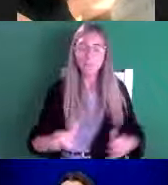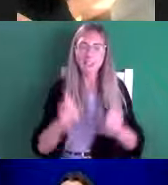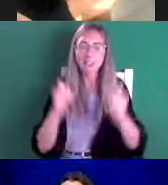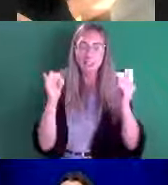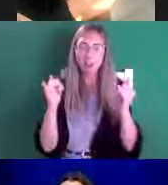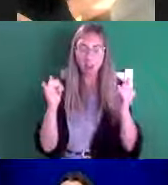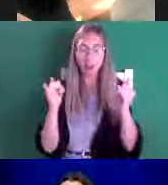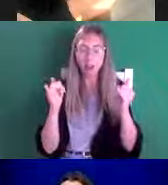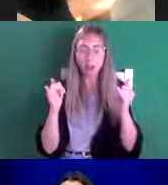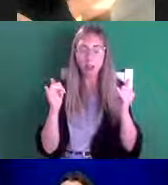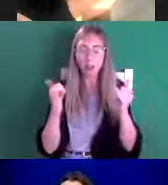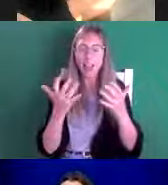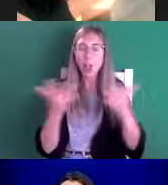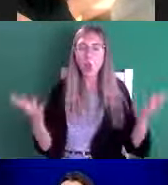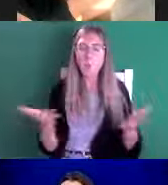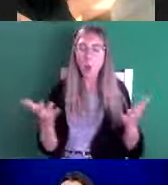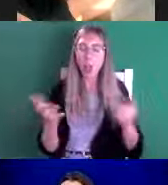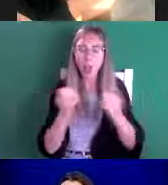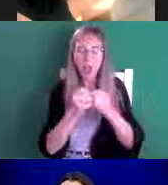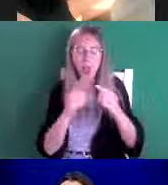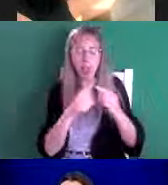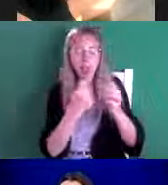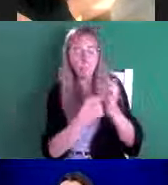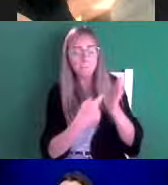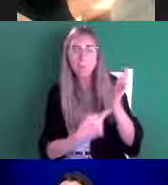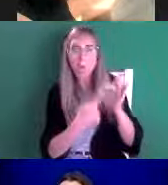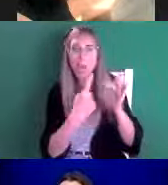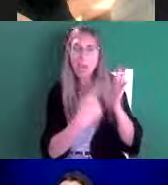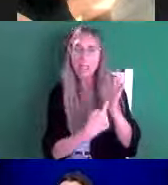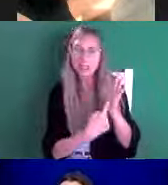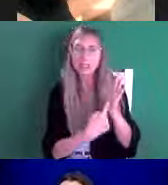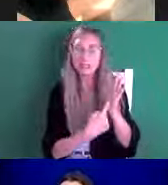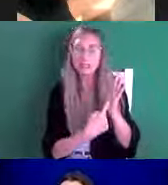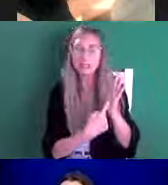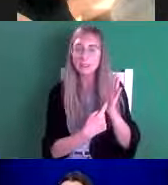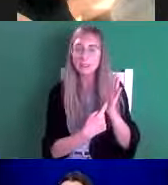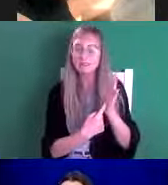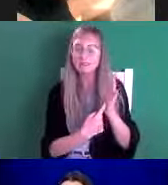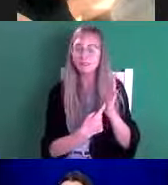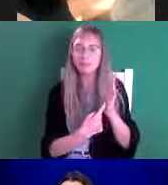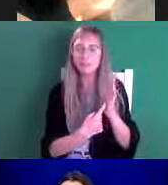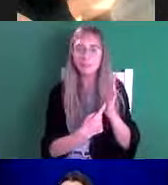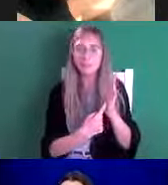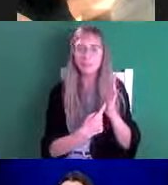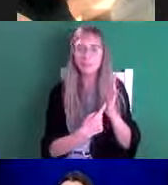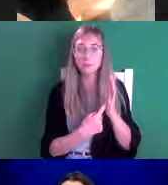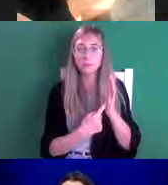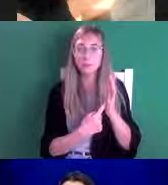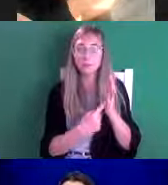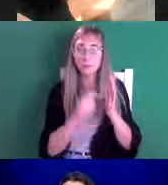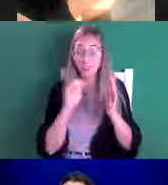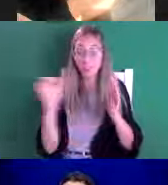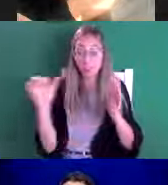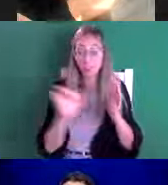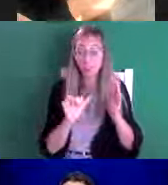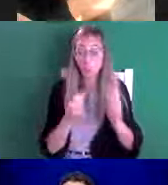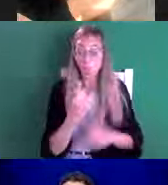in berlin and dadas wouldn't have held up 100th celebration of centenary they'd have waited two